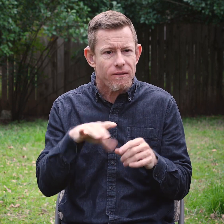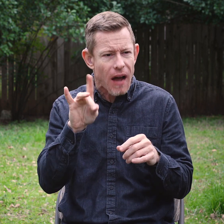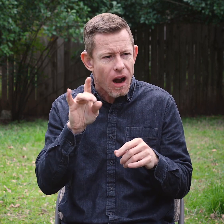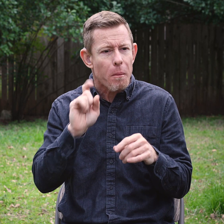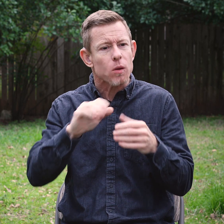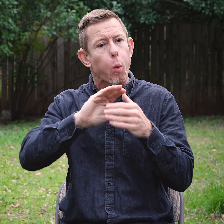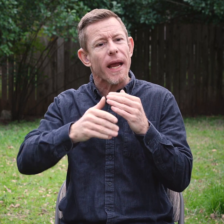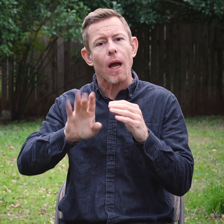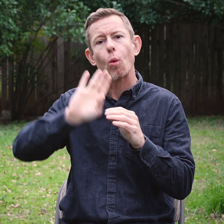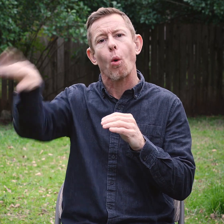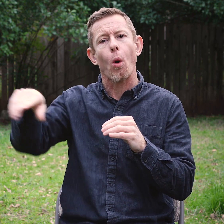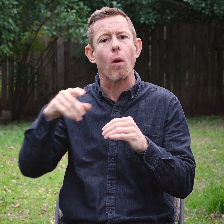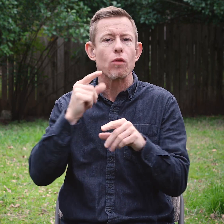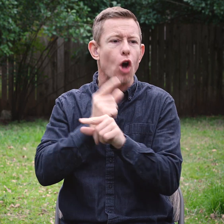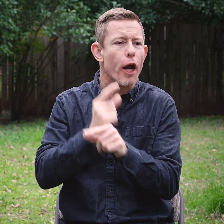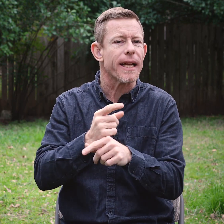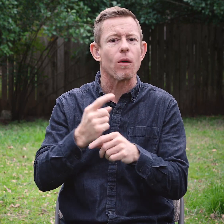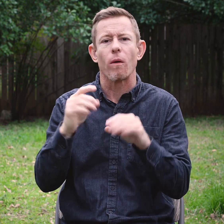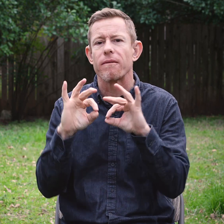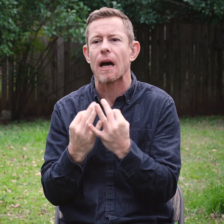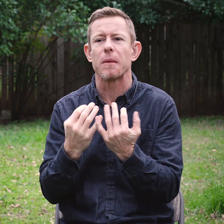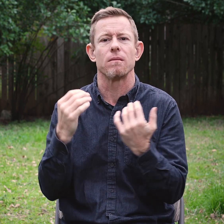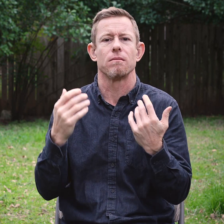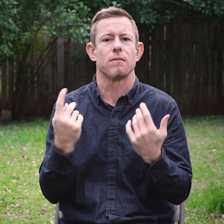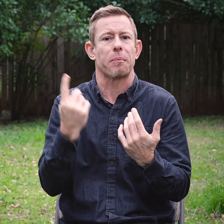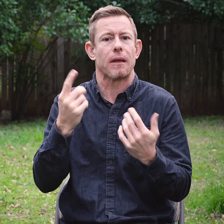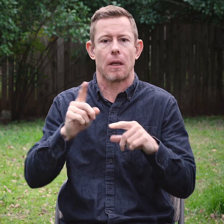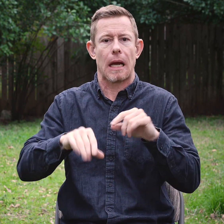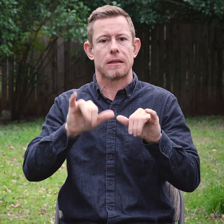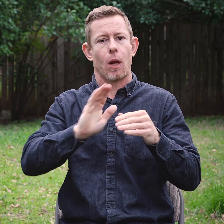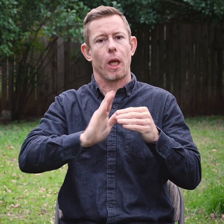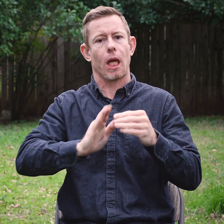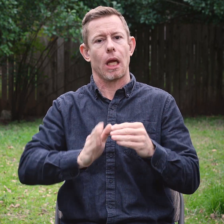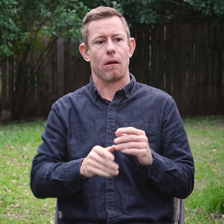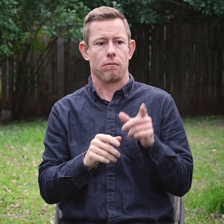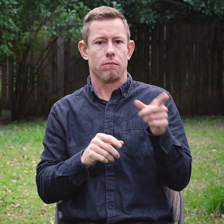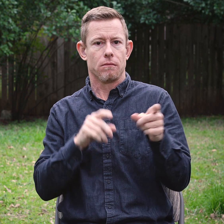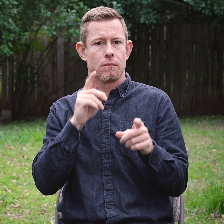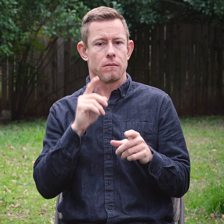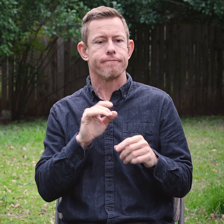There were schools in California, but students had to go home with their family or with a guardian over the weekend.